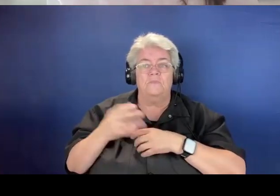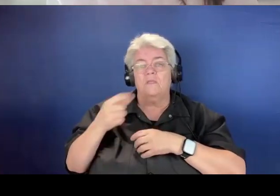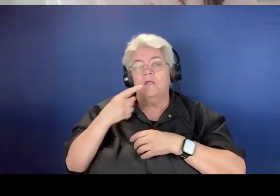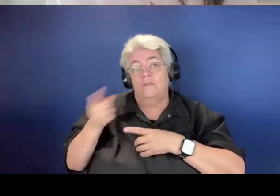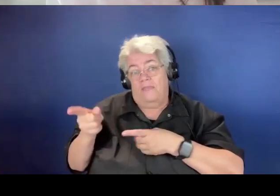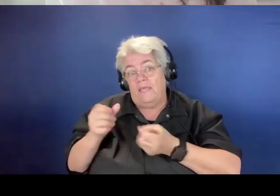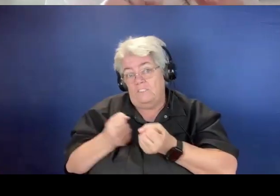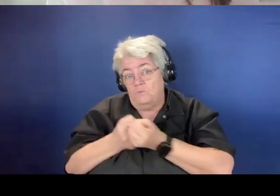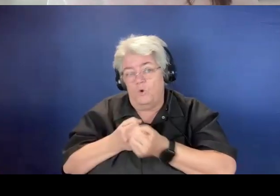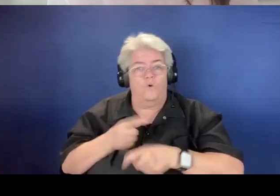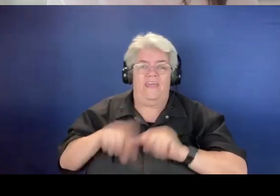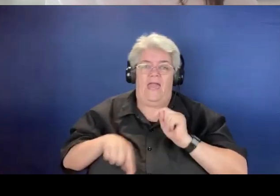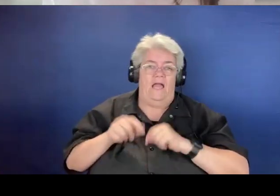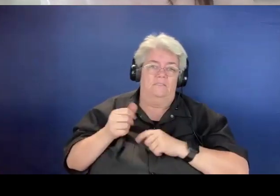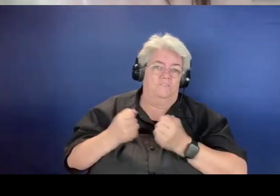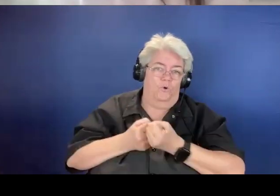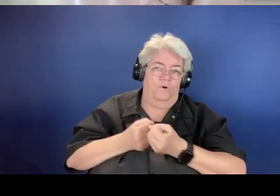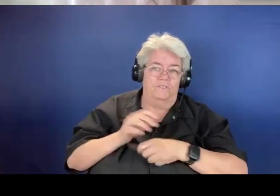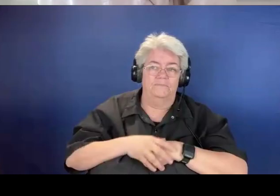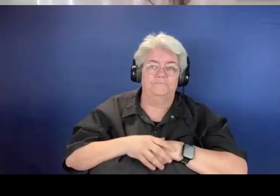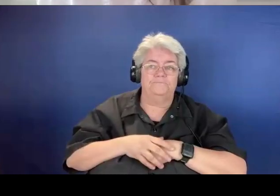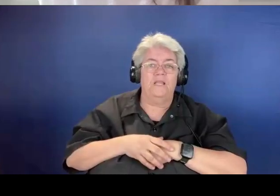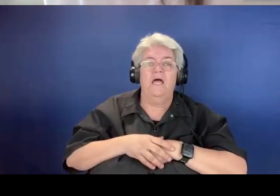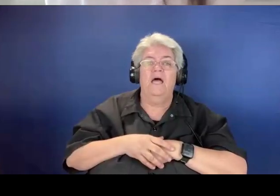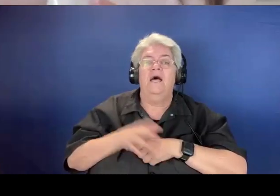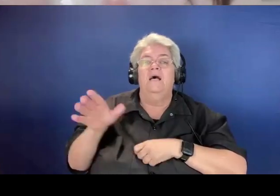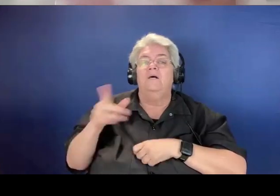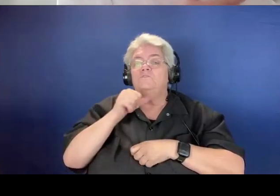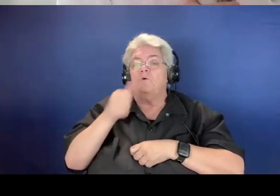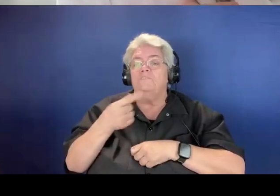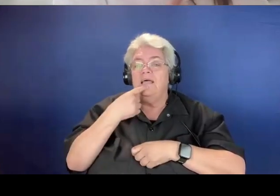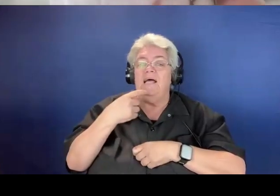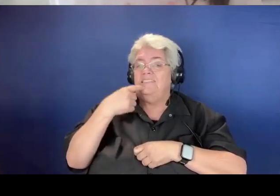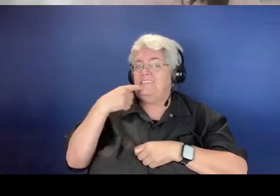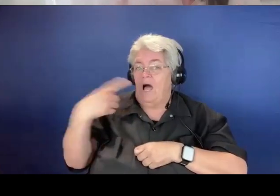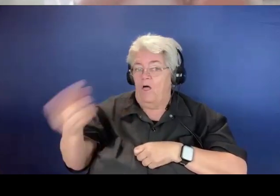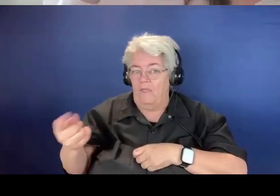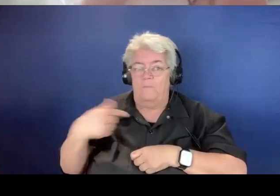Avoid using the phrase, tell them that I said, right? Because that's just a waste.